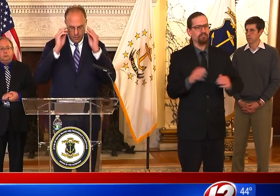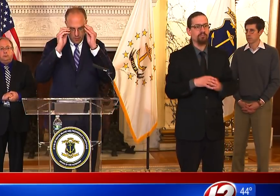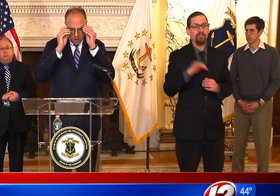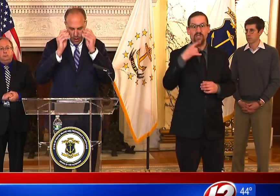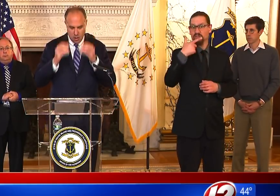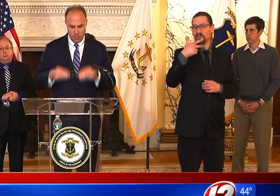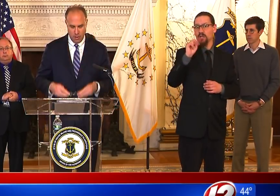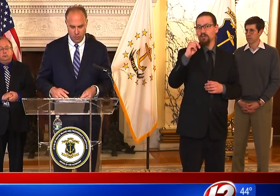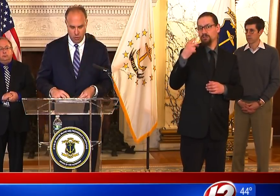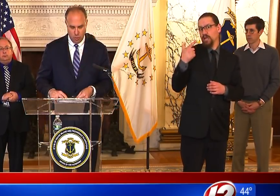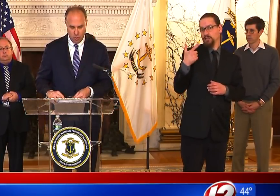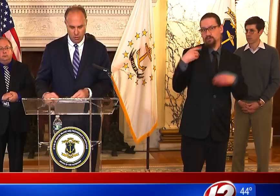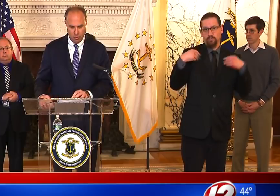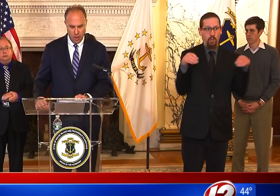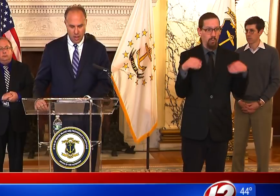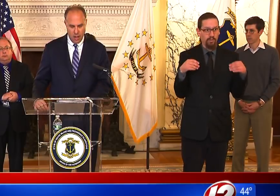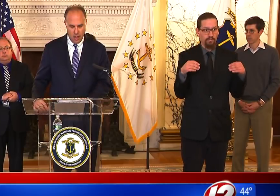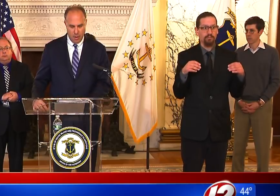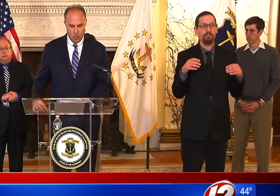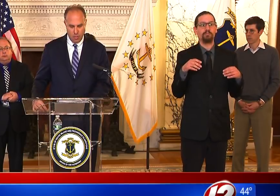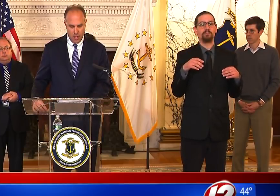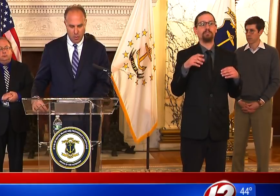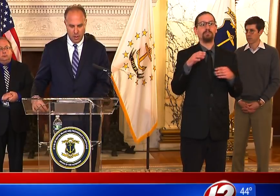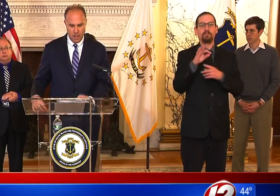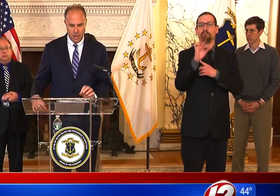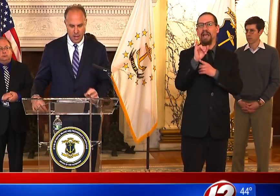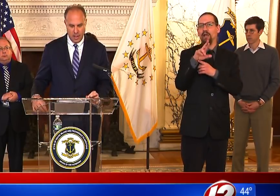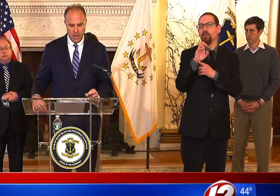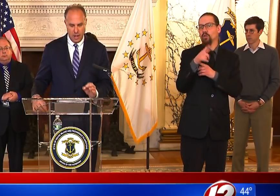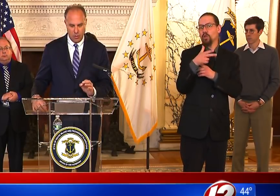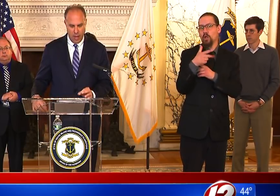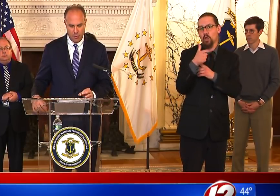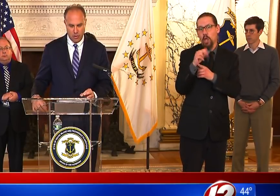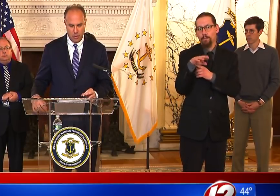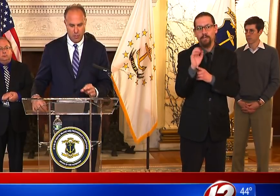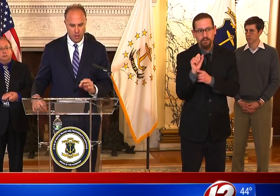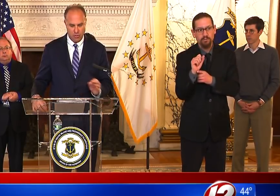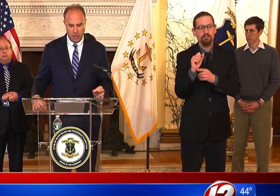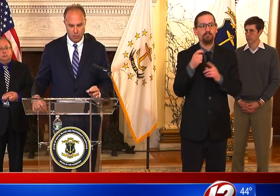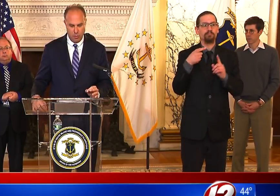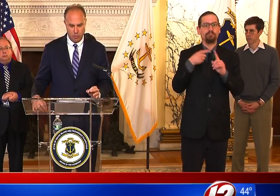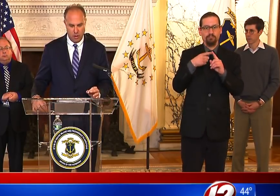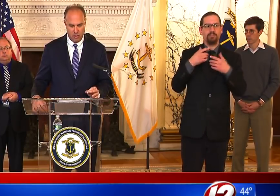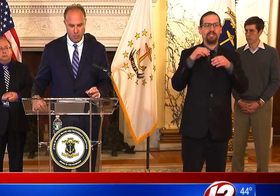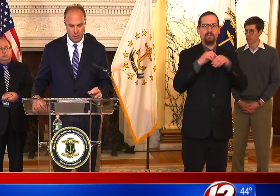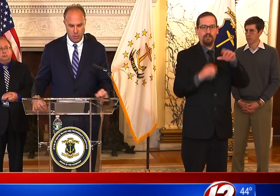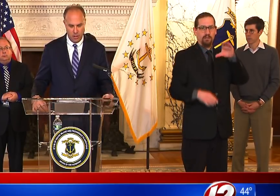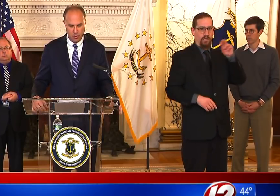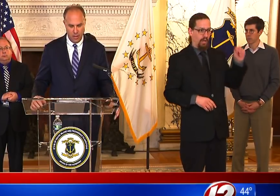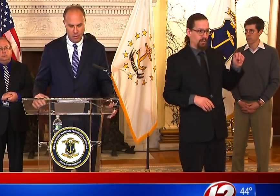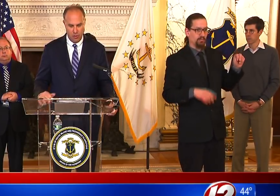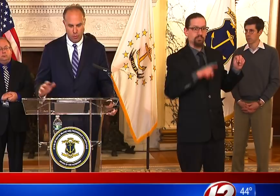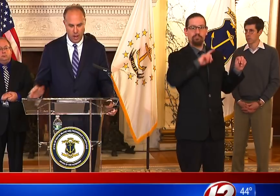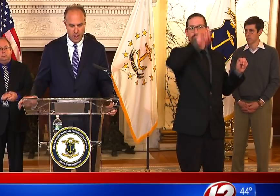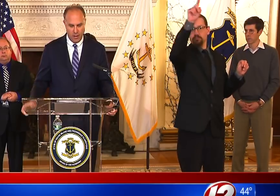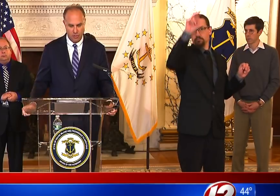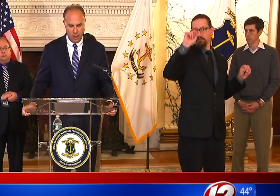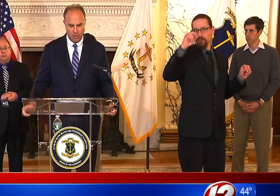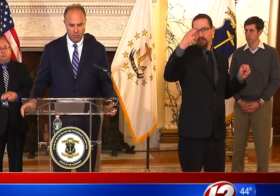THIS IS A GOOD EXAMPLE OF THAT. PERTAINING TO GUN STORES, IT SHOULD BE NOTED THAT FIREARM